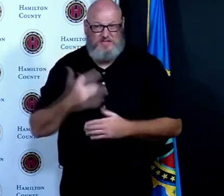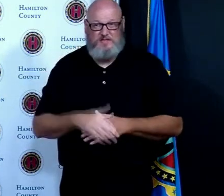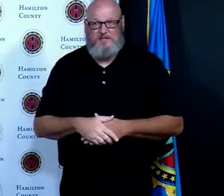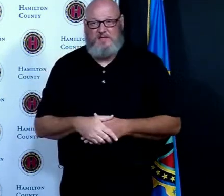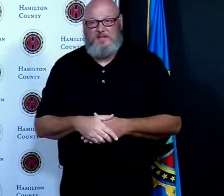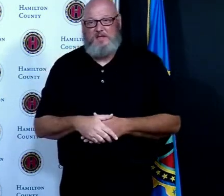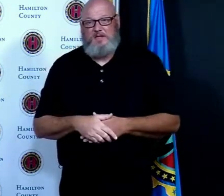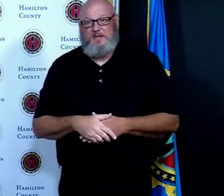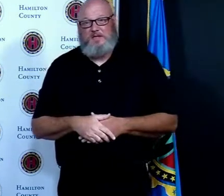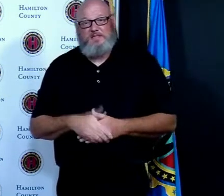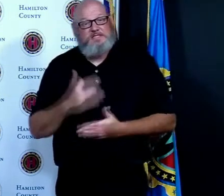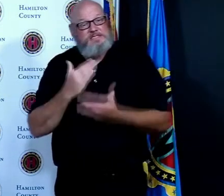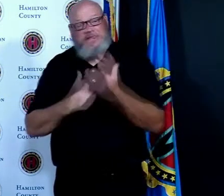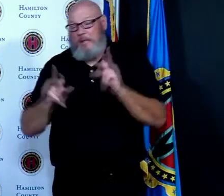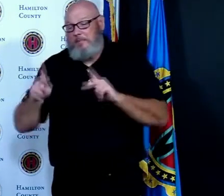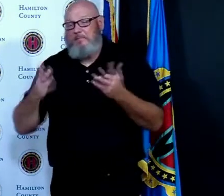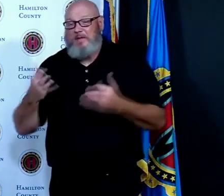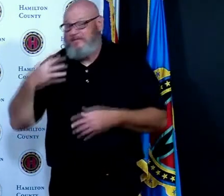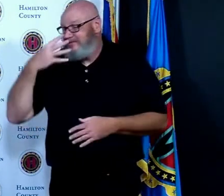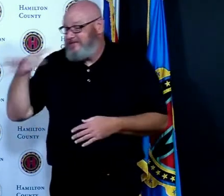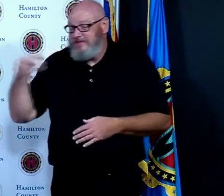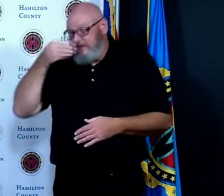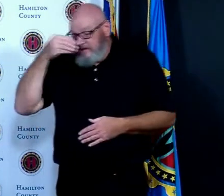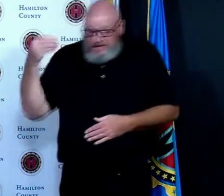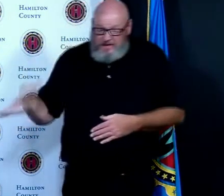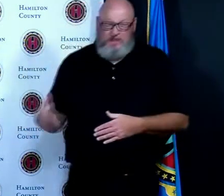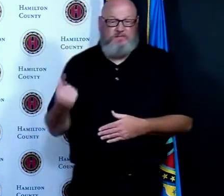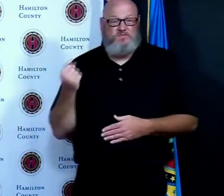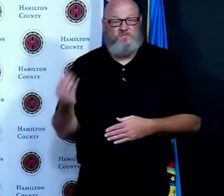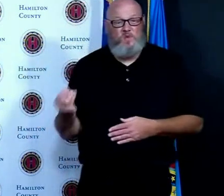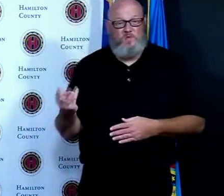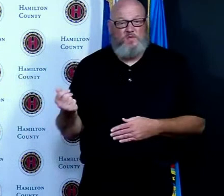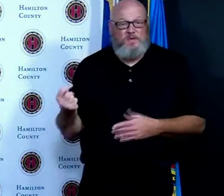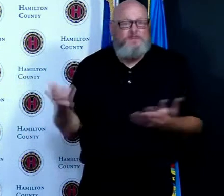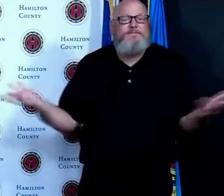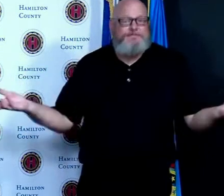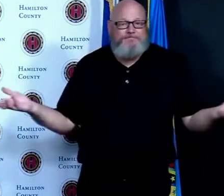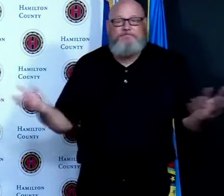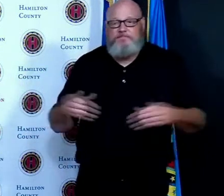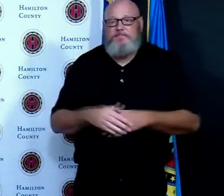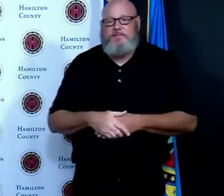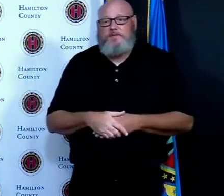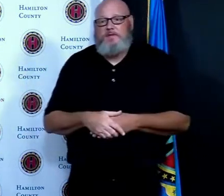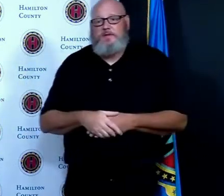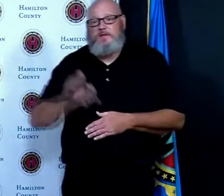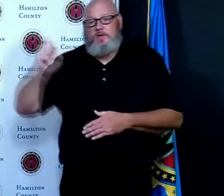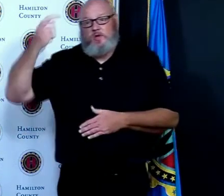and so to answer the question related to the Governor and to the map I worry